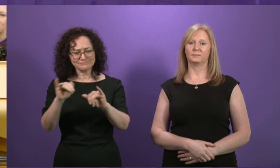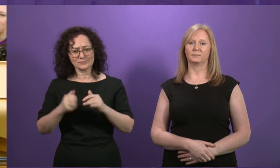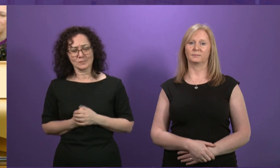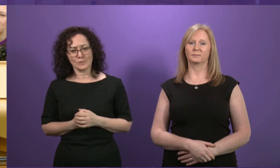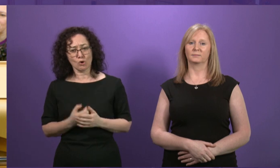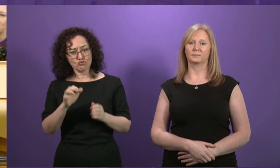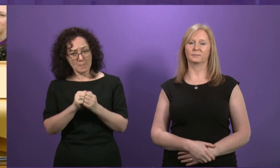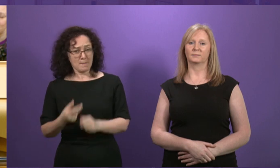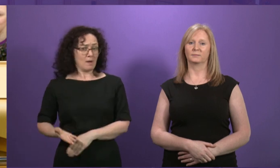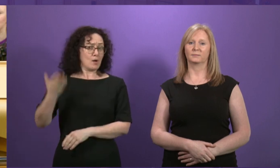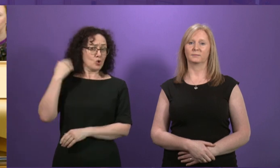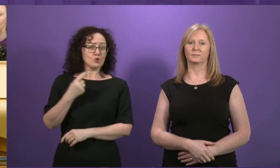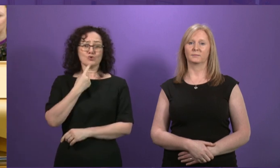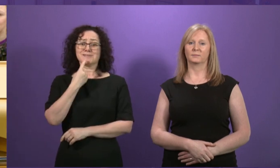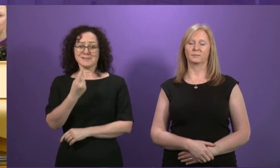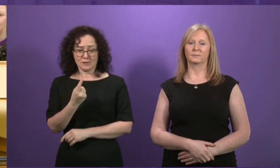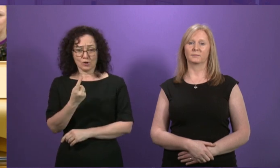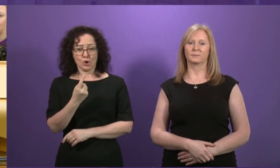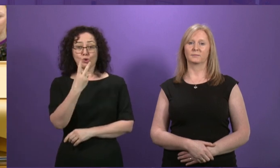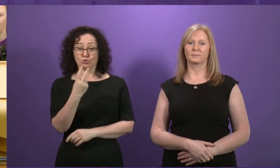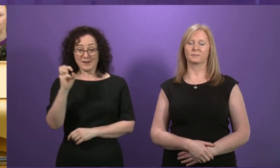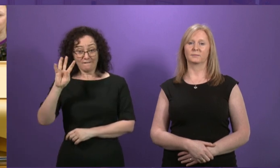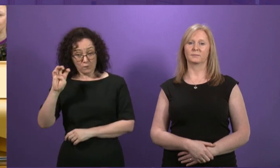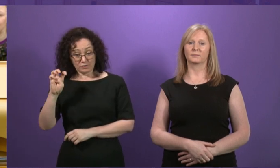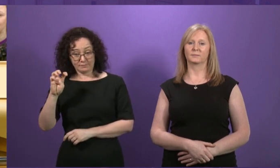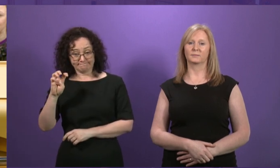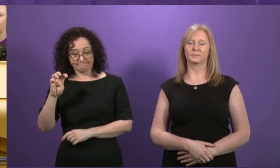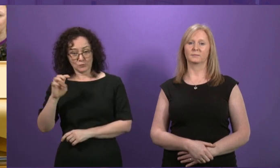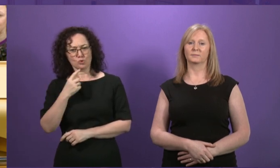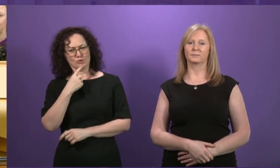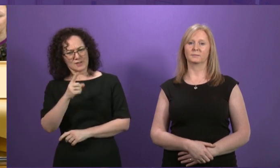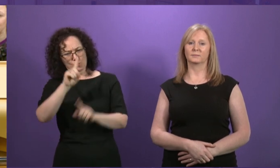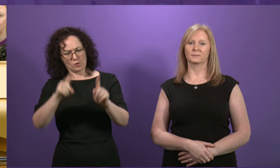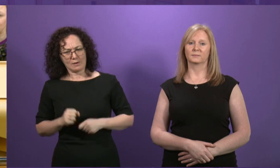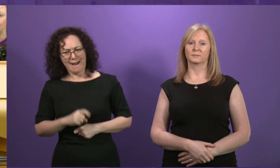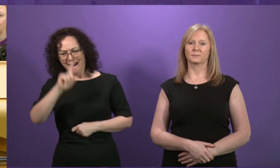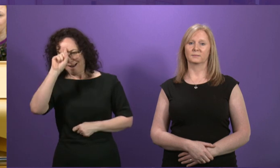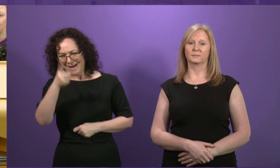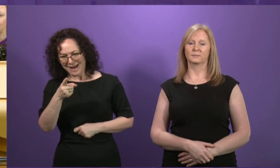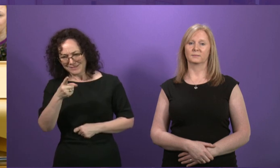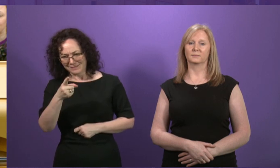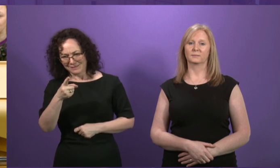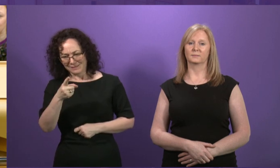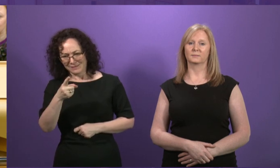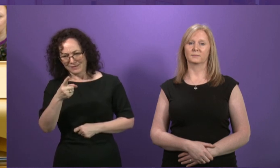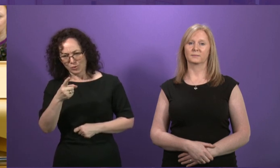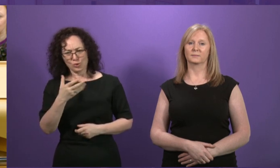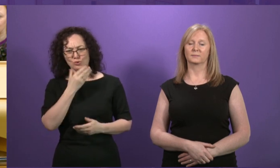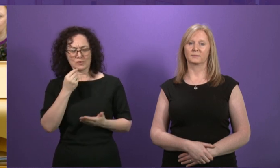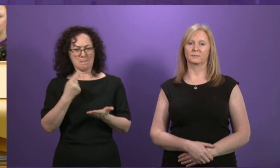Scotland could not use sterling in a currency union. Now they tell us that we cannot use sterling without a currency union, and they tell us